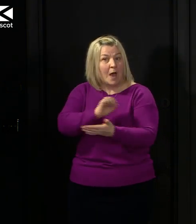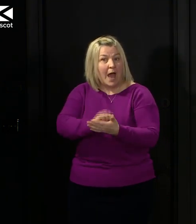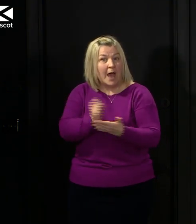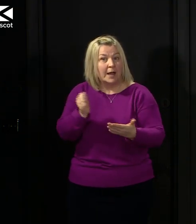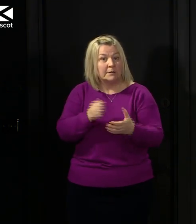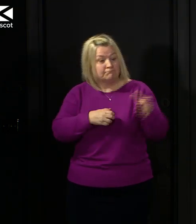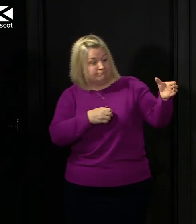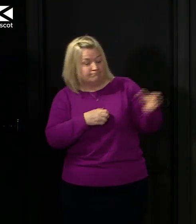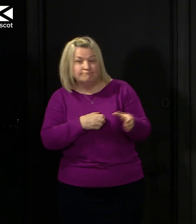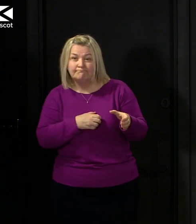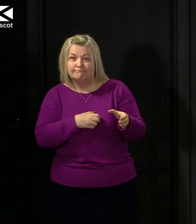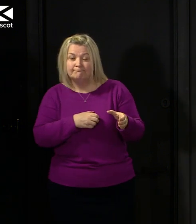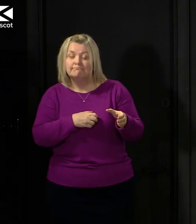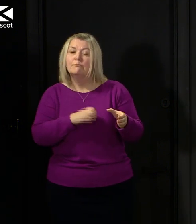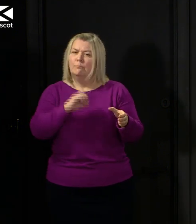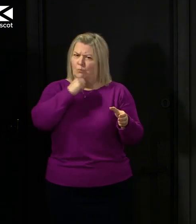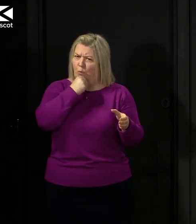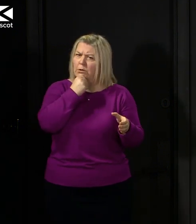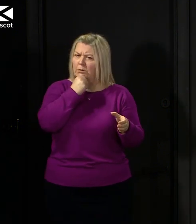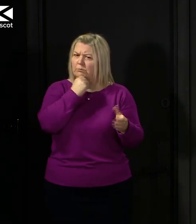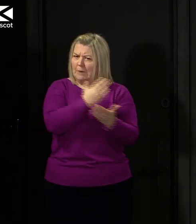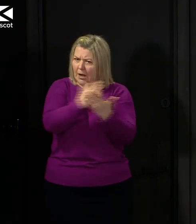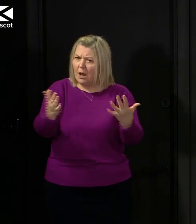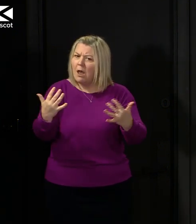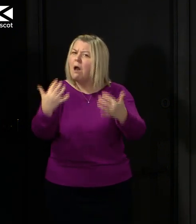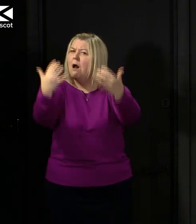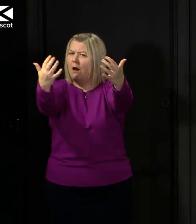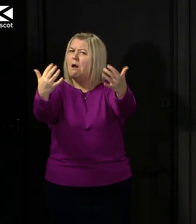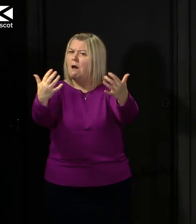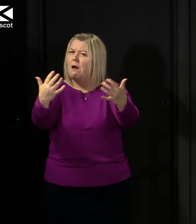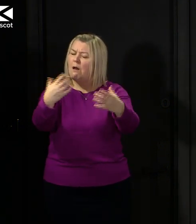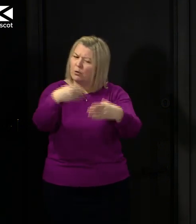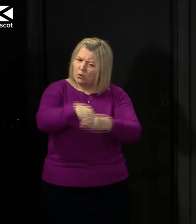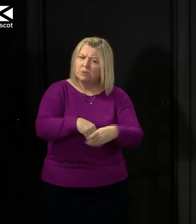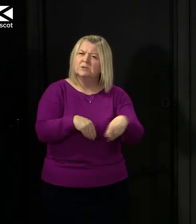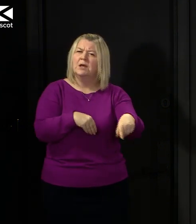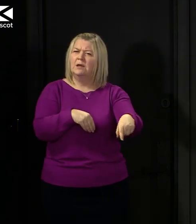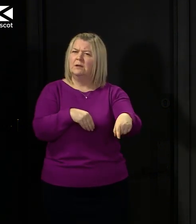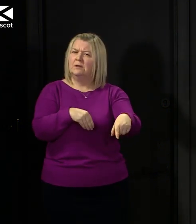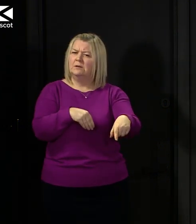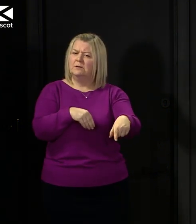we will be making clear to the public the content of them. And that is something that